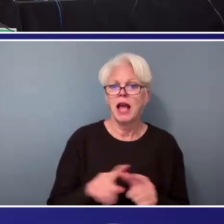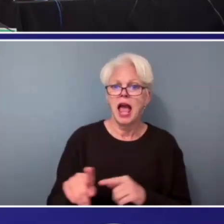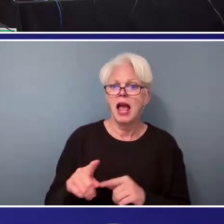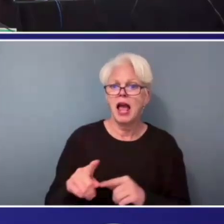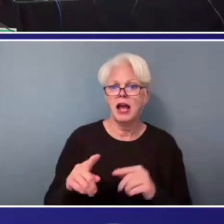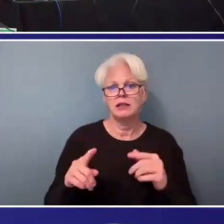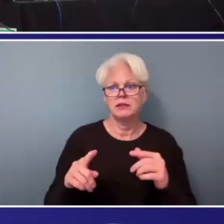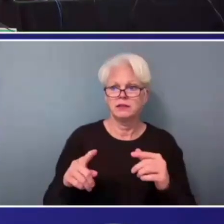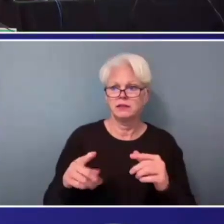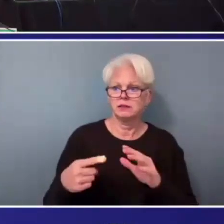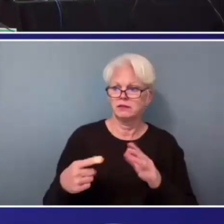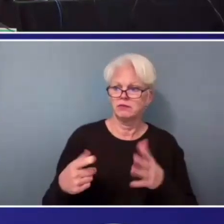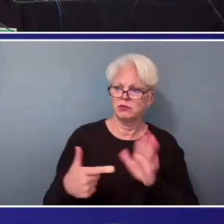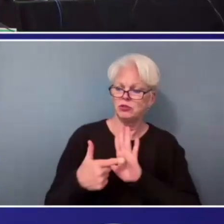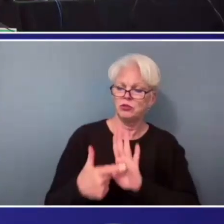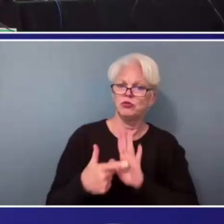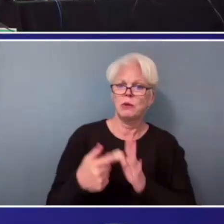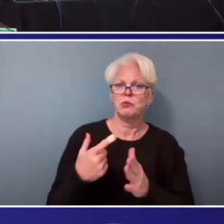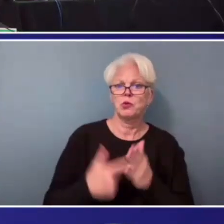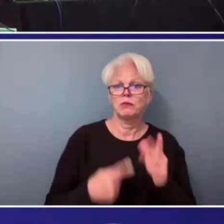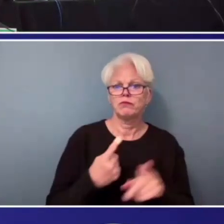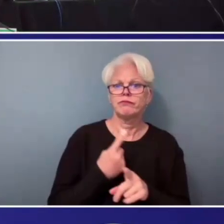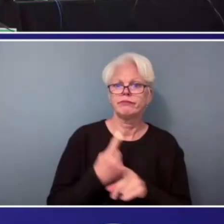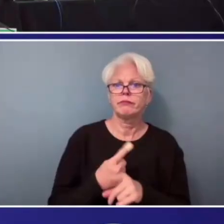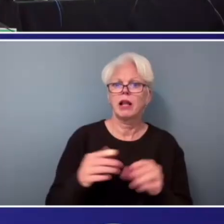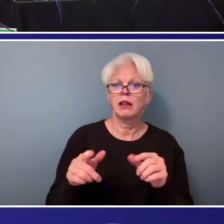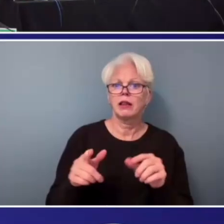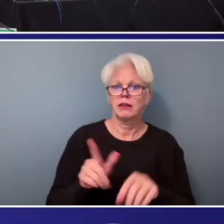And since, as you point out and we'll discuss a little bit more,